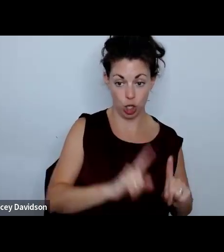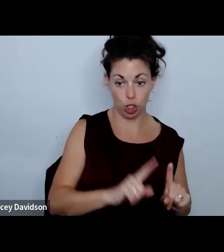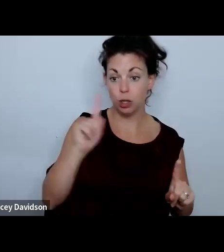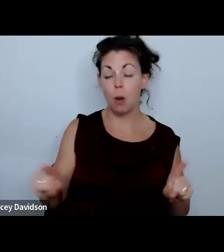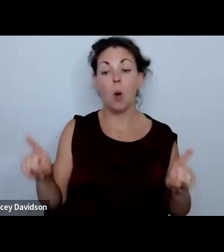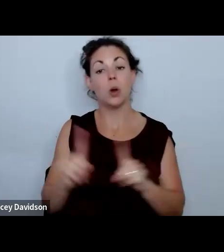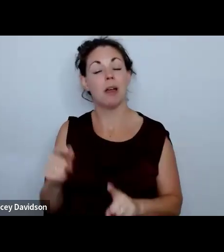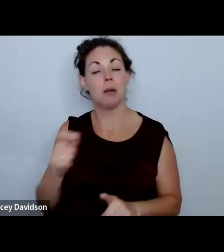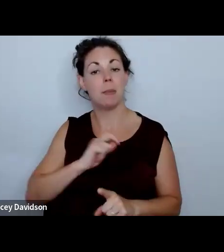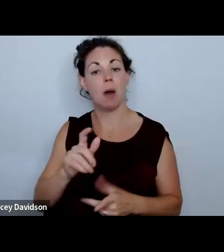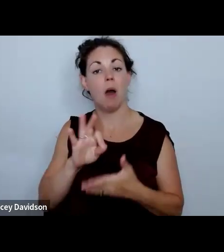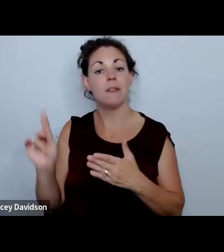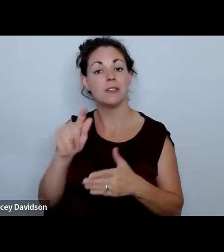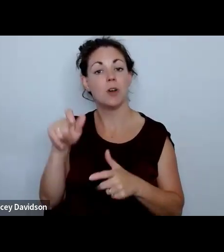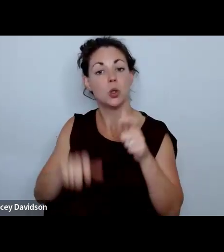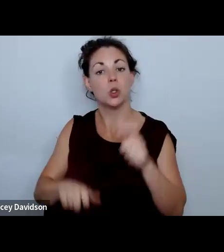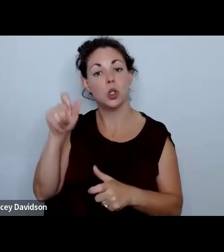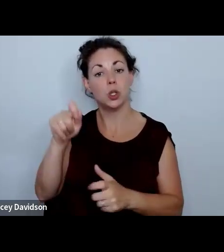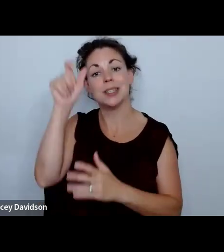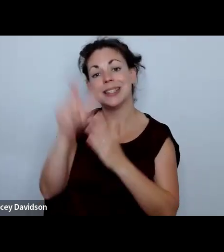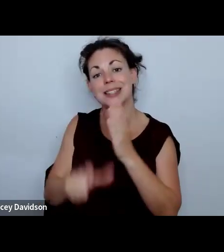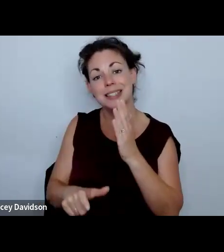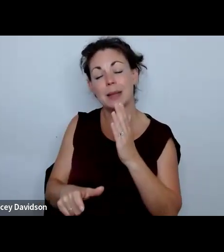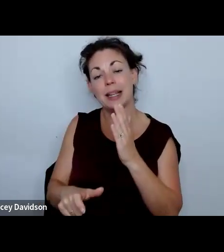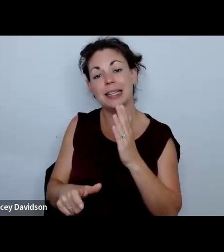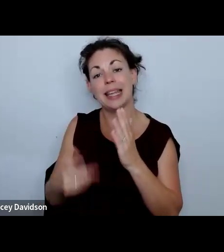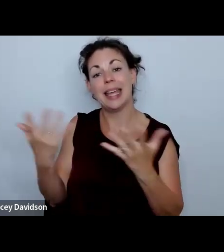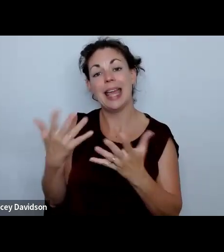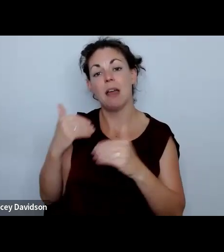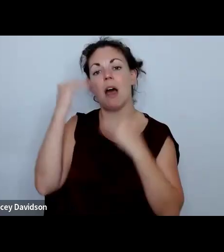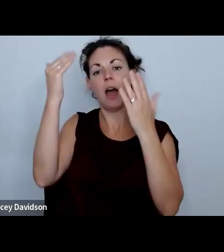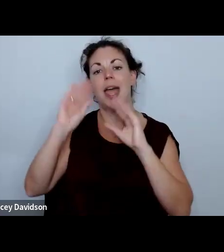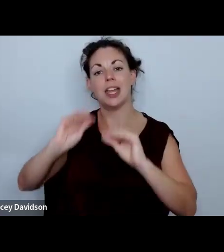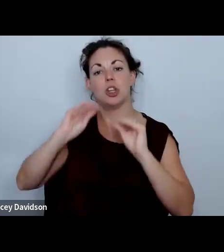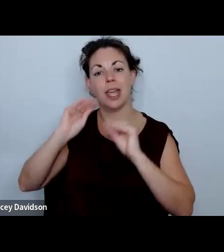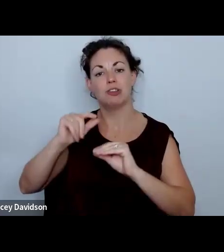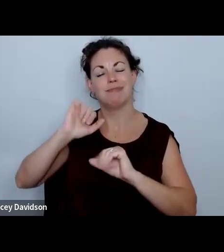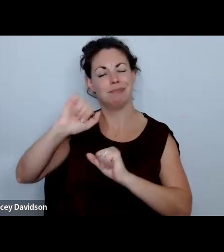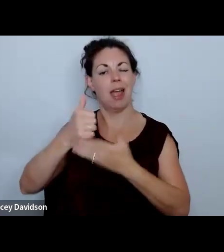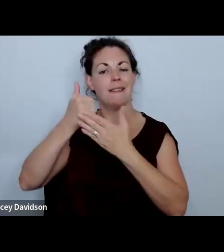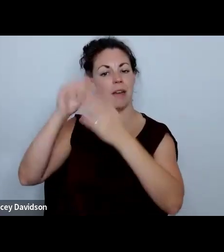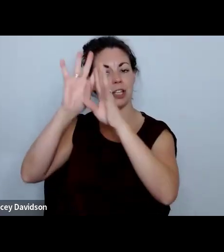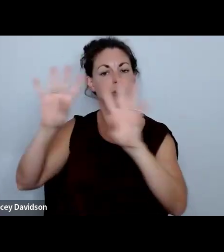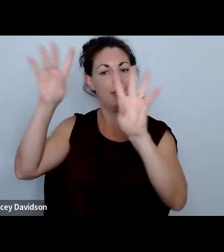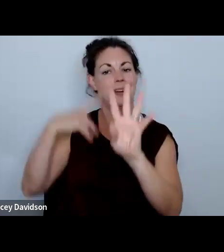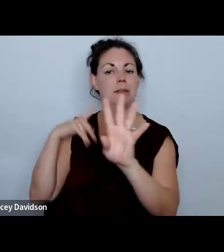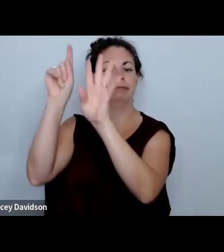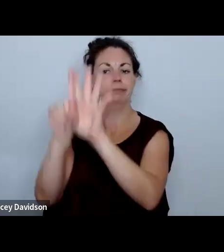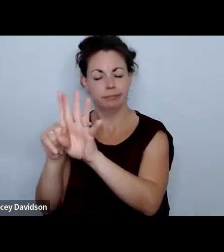UK consultant. And all of my roles and experiences so far have allowed me to get an understanding